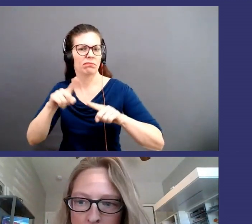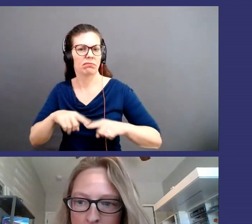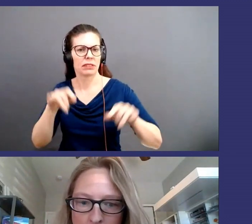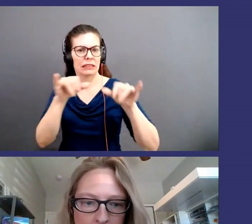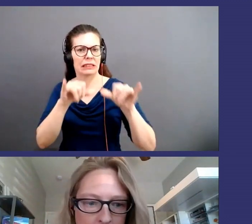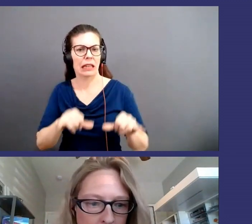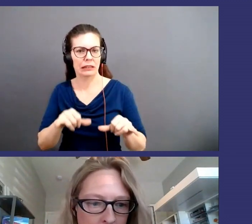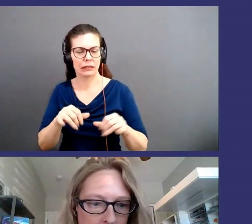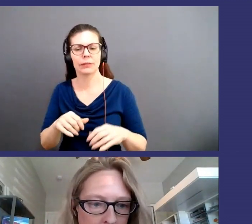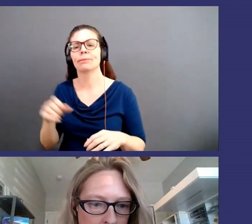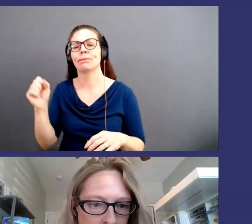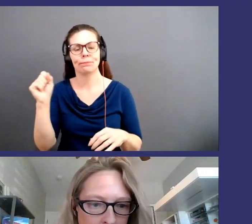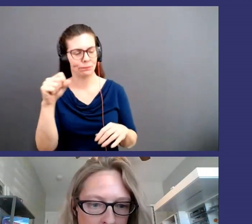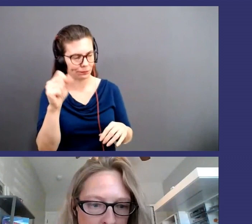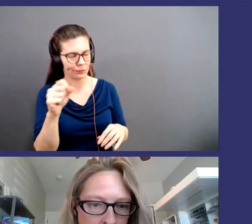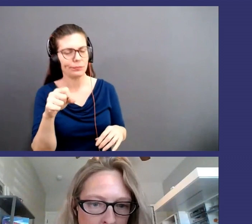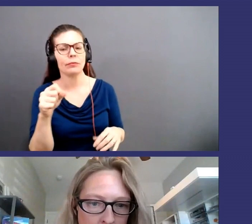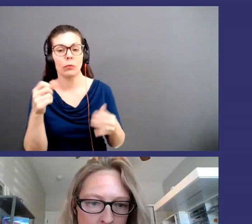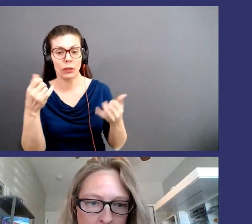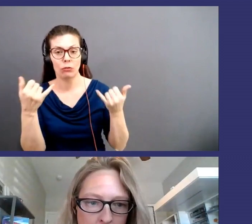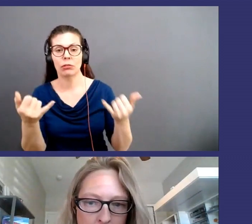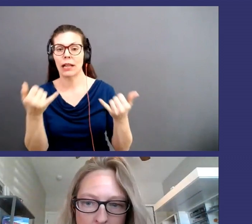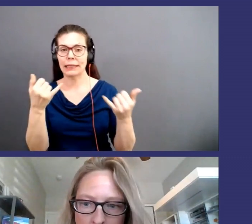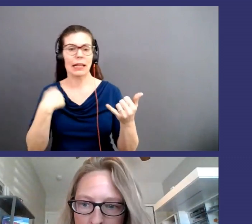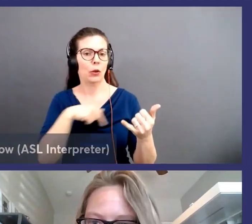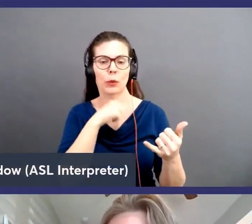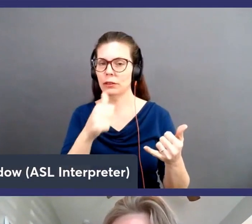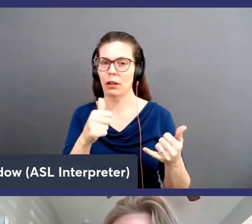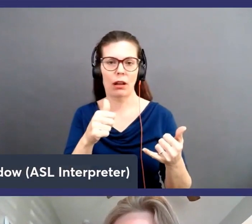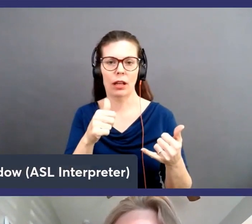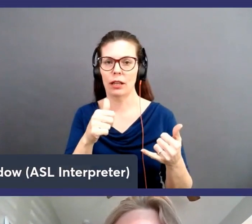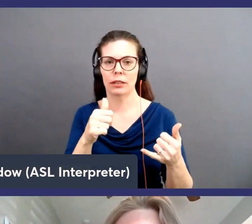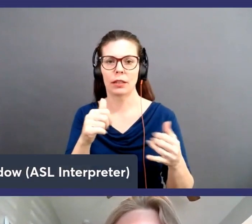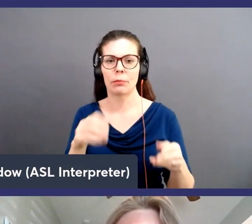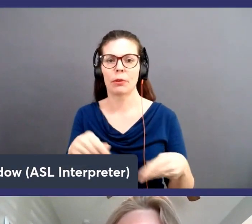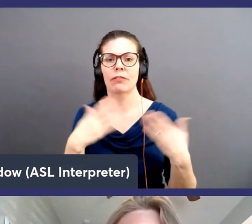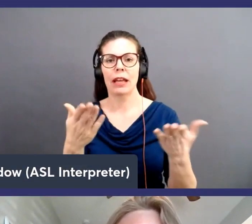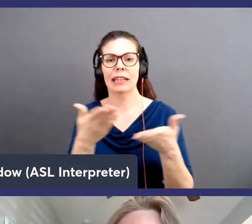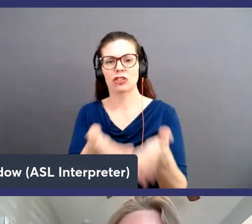Yeah, so right. No, we are not providing a general restore time.